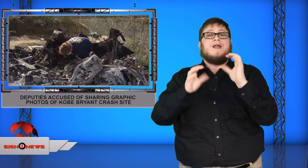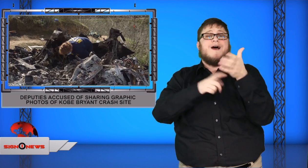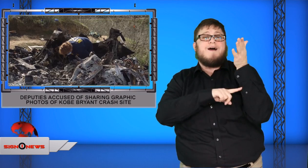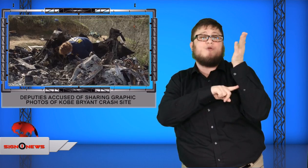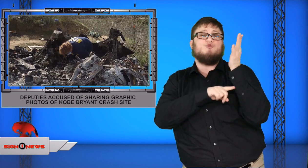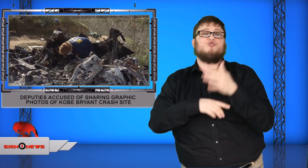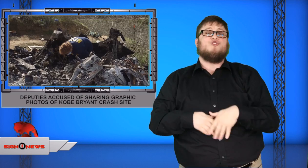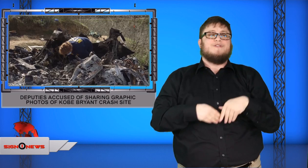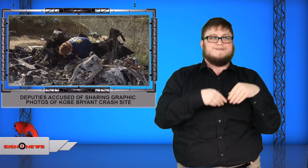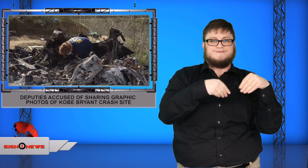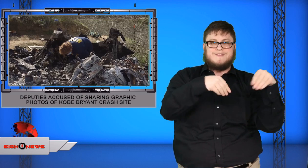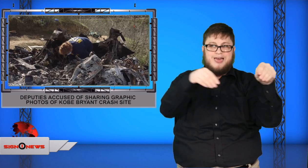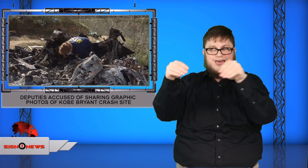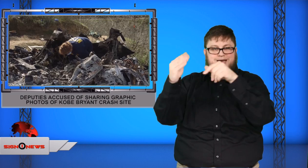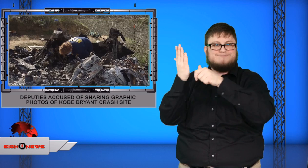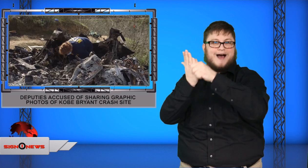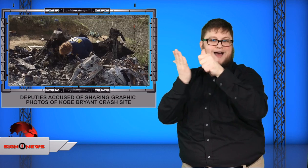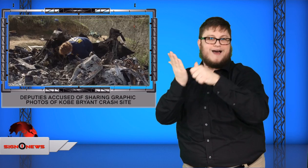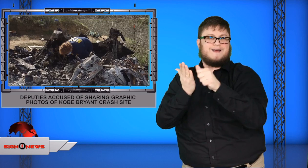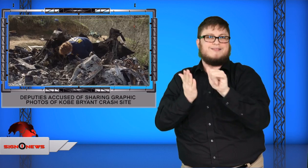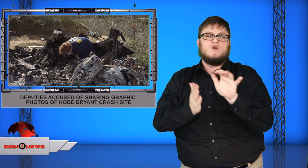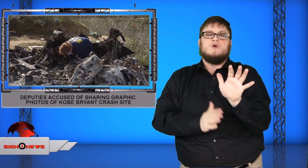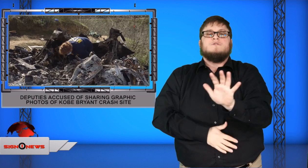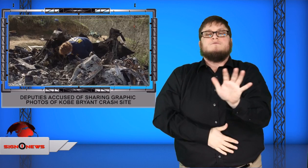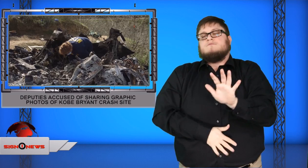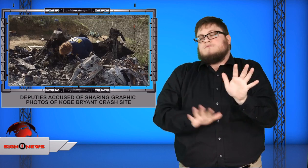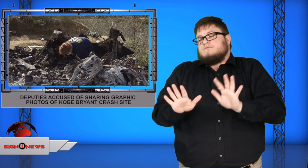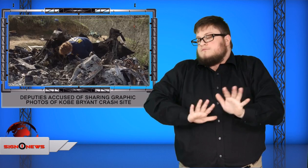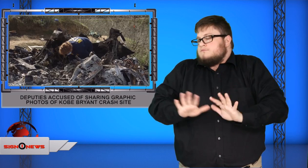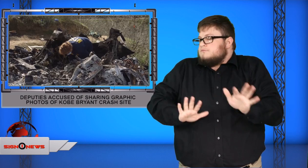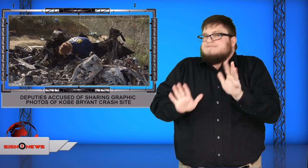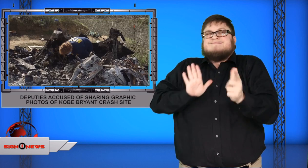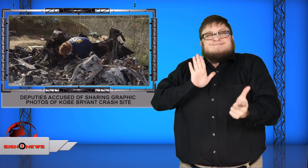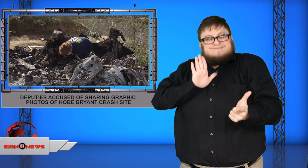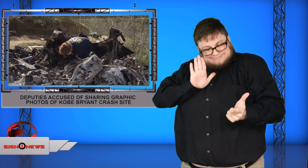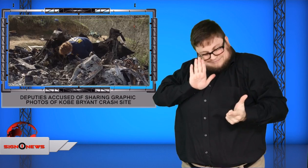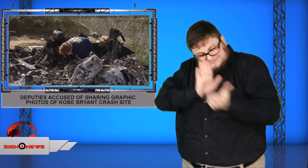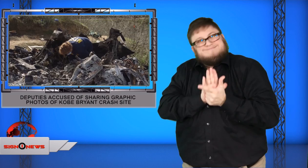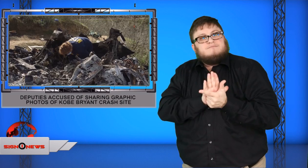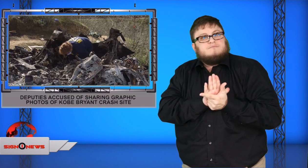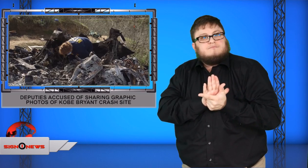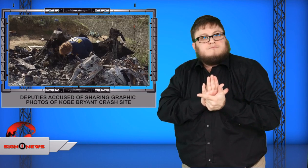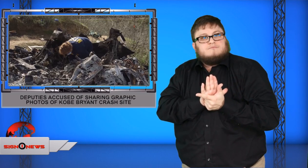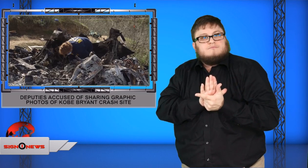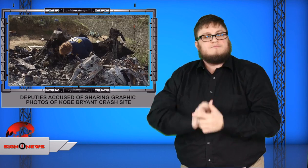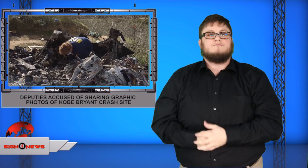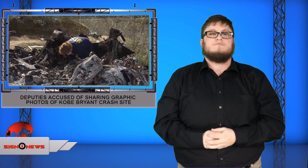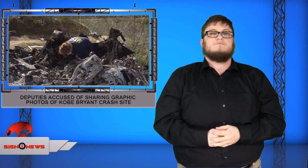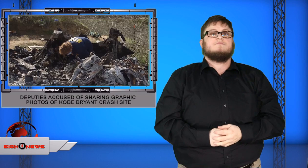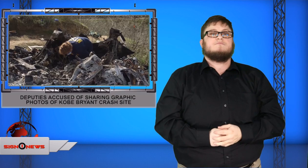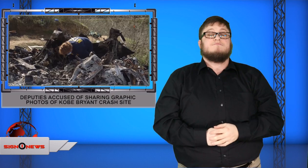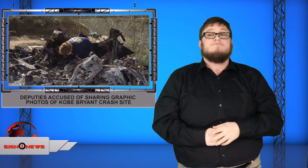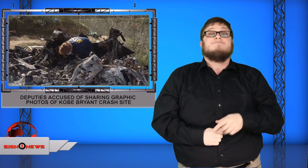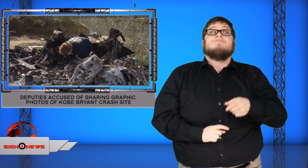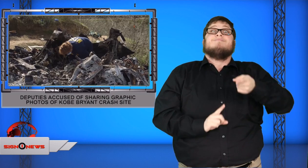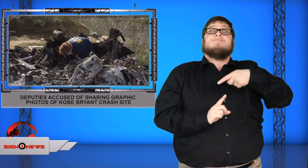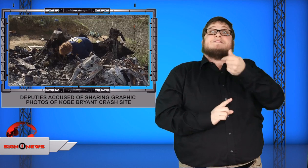a "cardinal sin" in law enforcement.